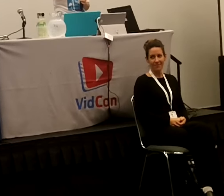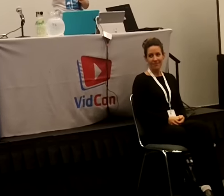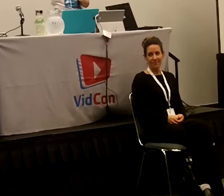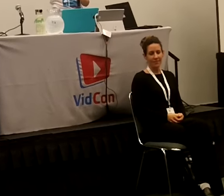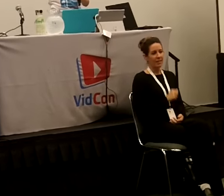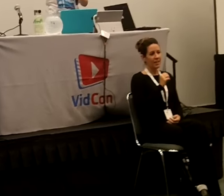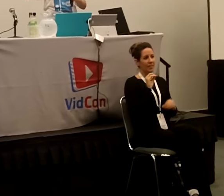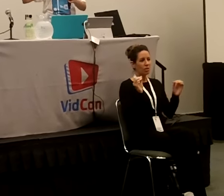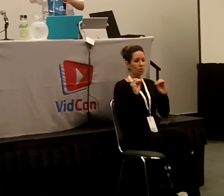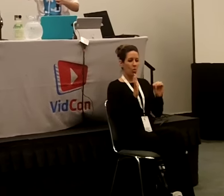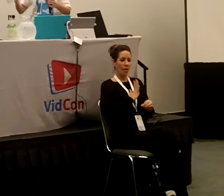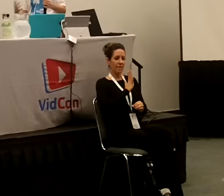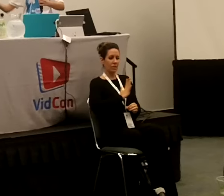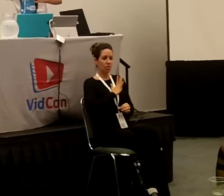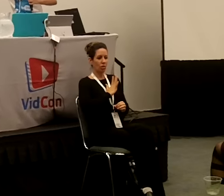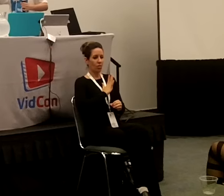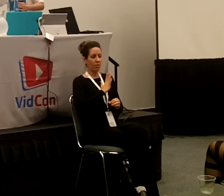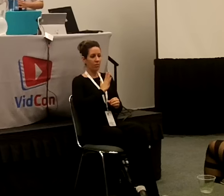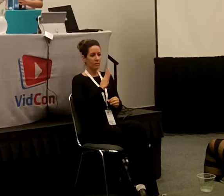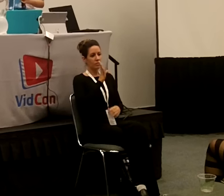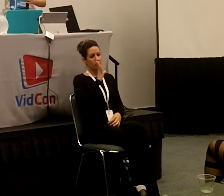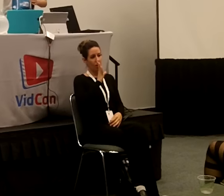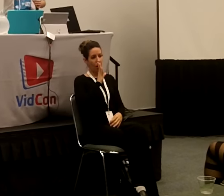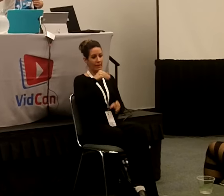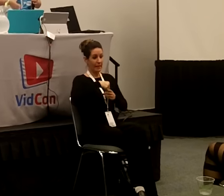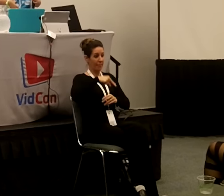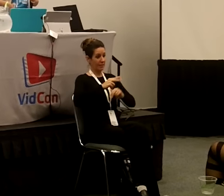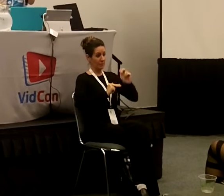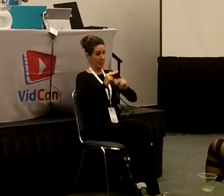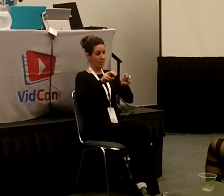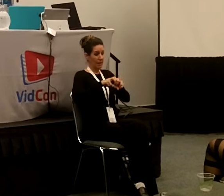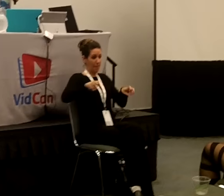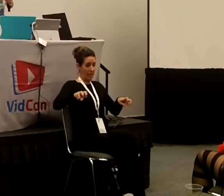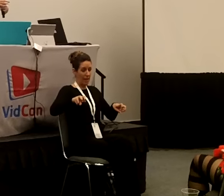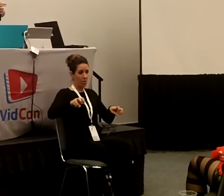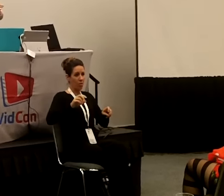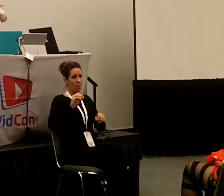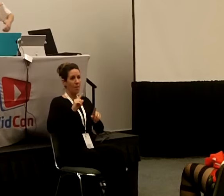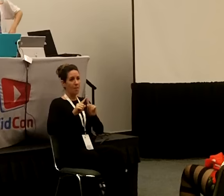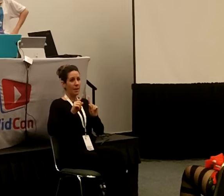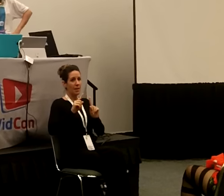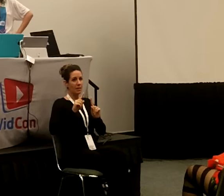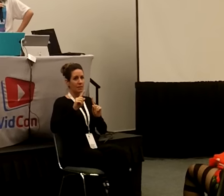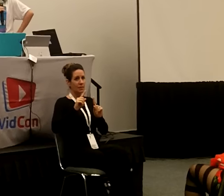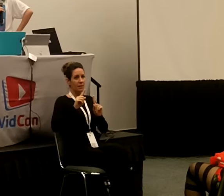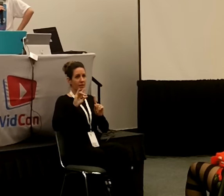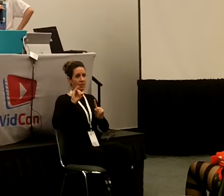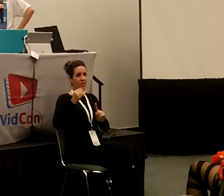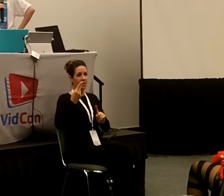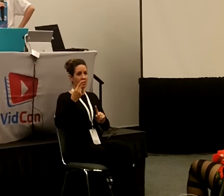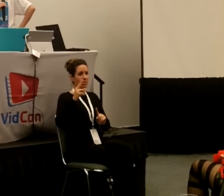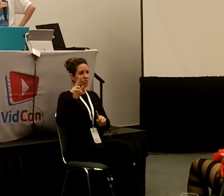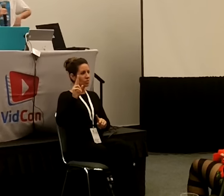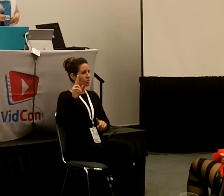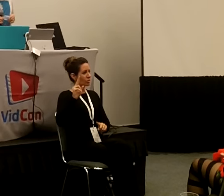There's no like official fancy talk in the building like a panel or workshop. "John, hey, that's a great idea!"